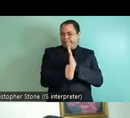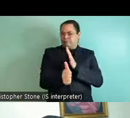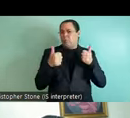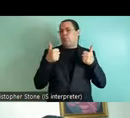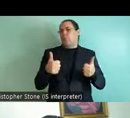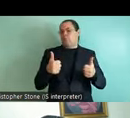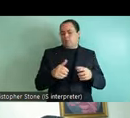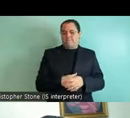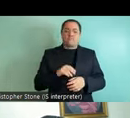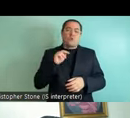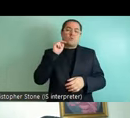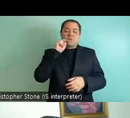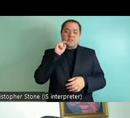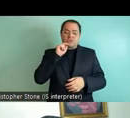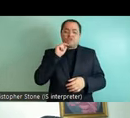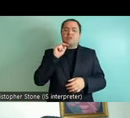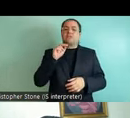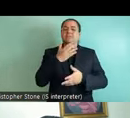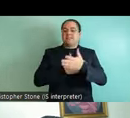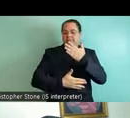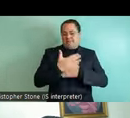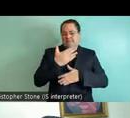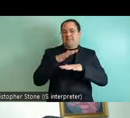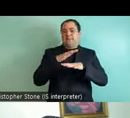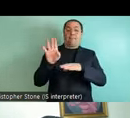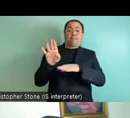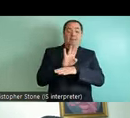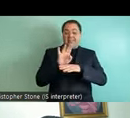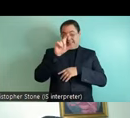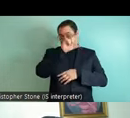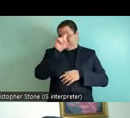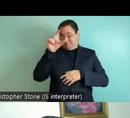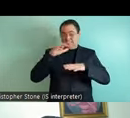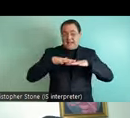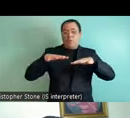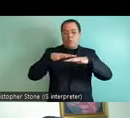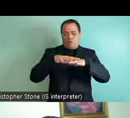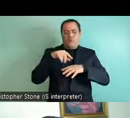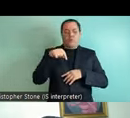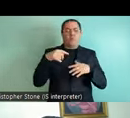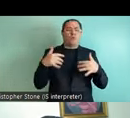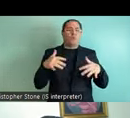to network. This is important to us because we know that disability inclusion is a critical